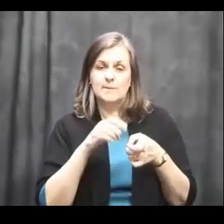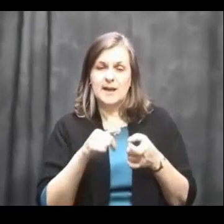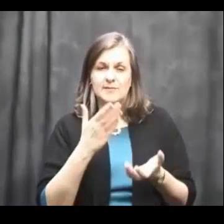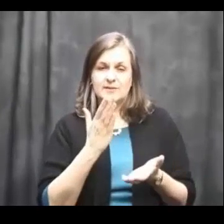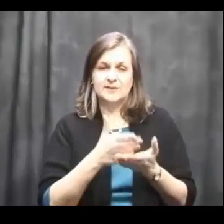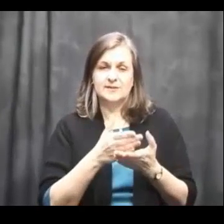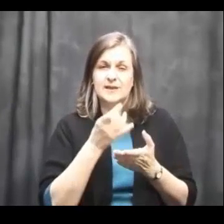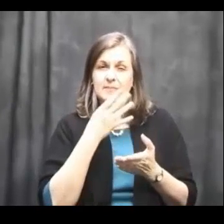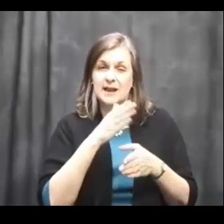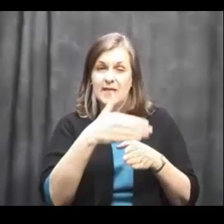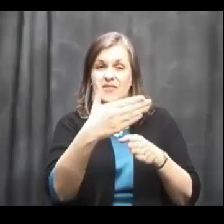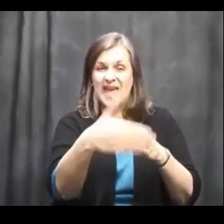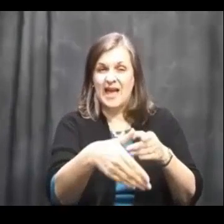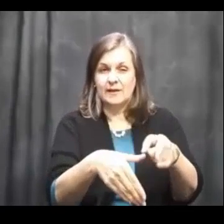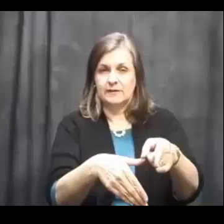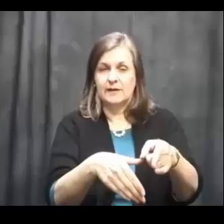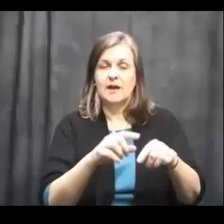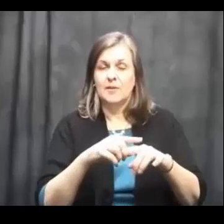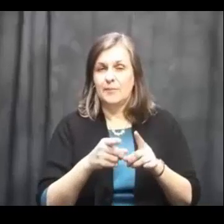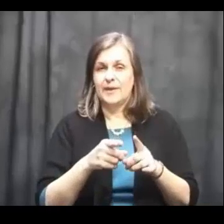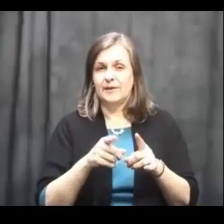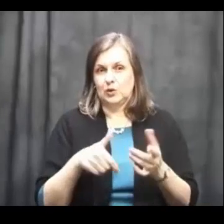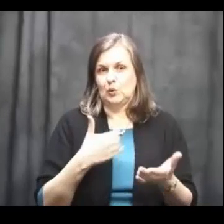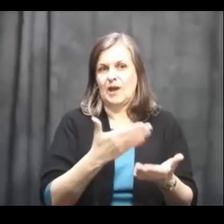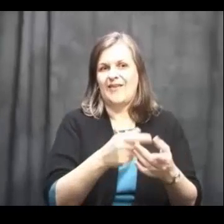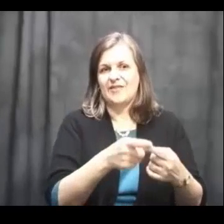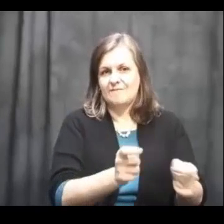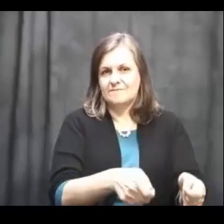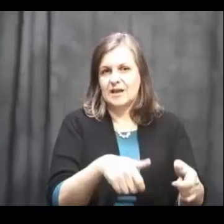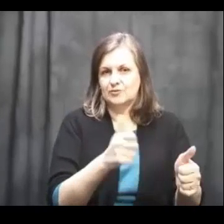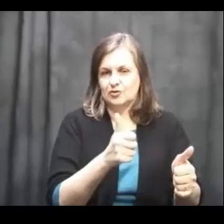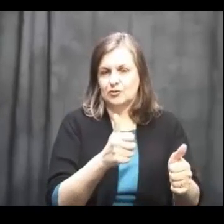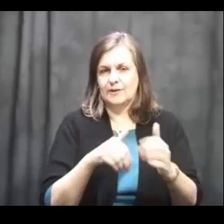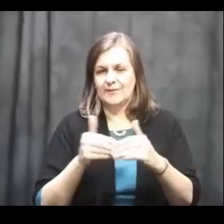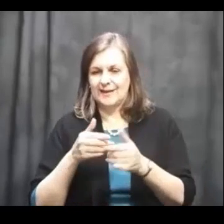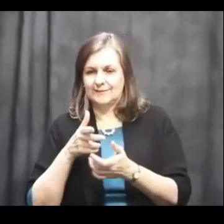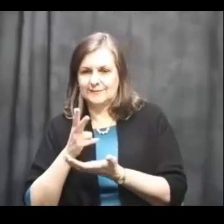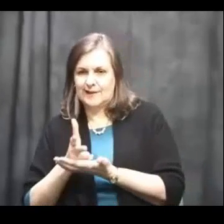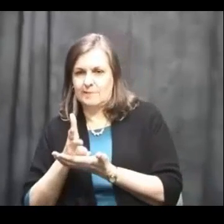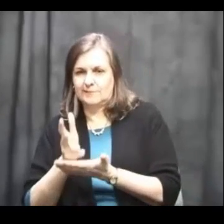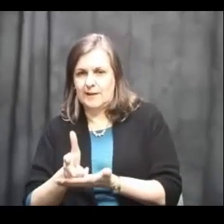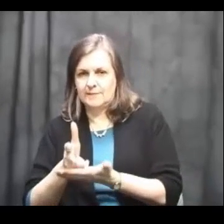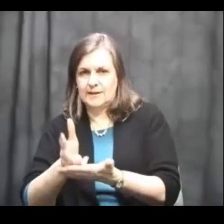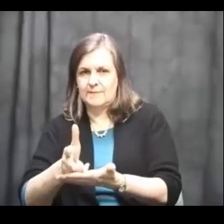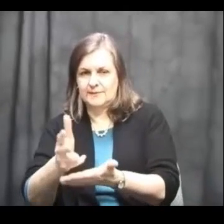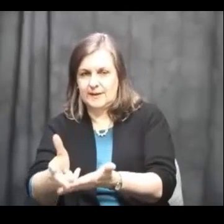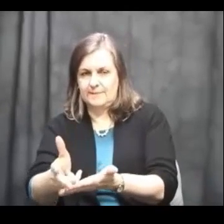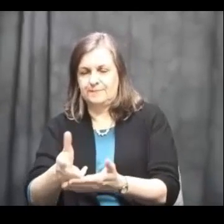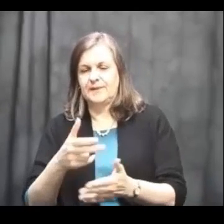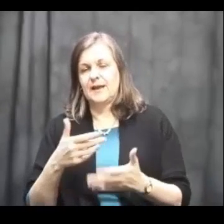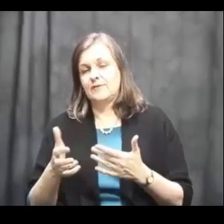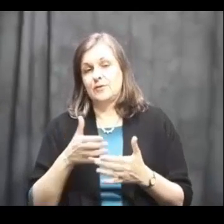by the stoplight at the end of the ramp but you got there much faster so